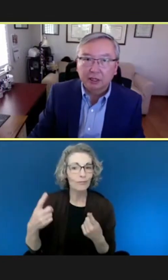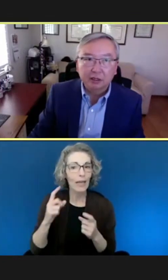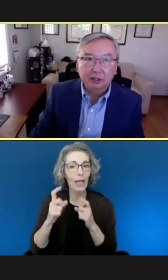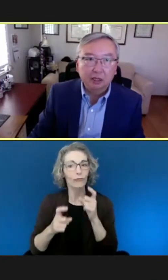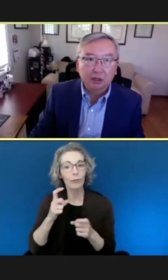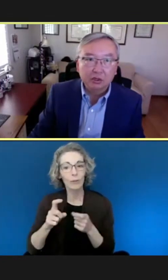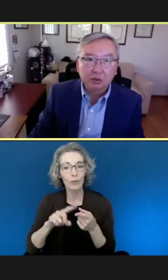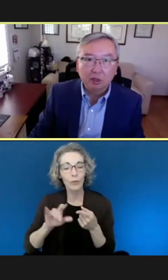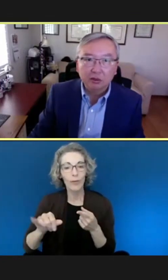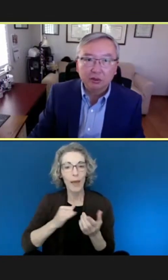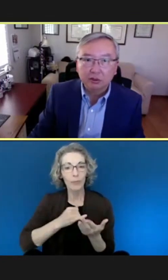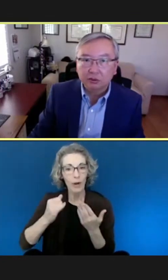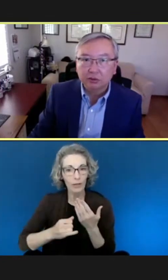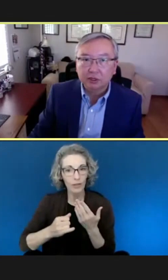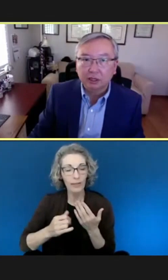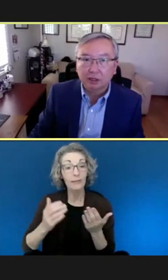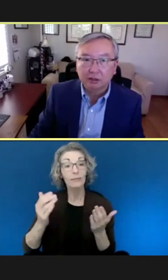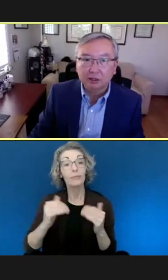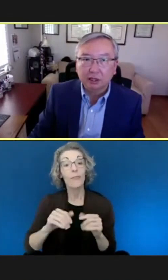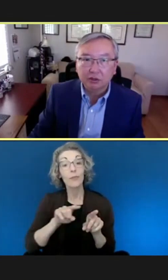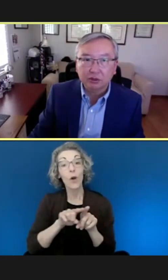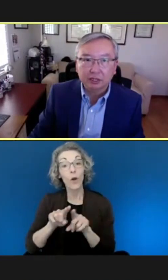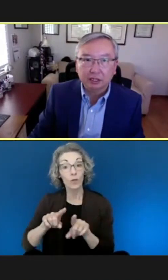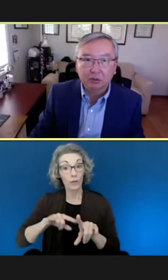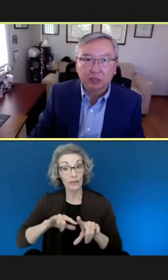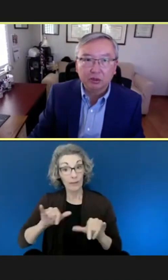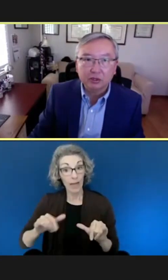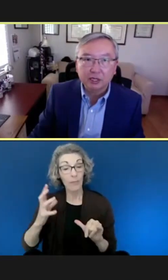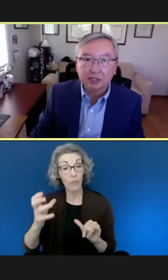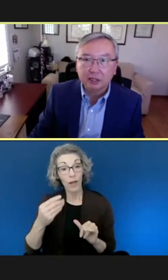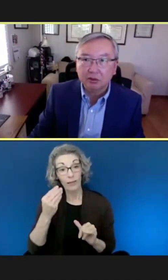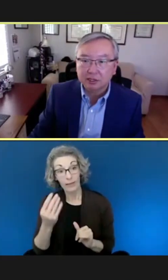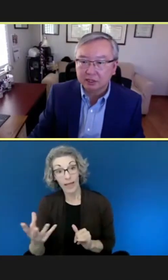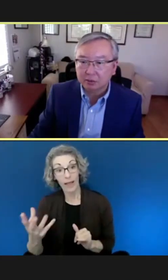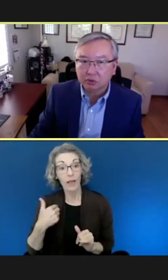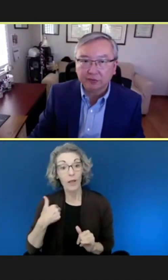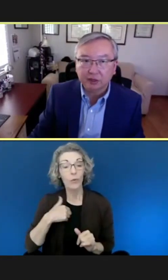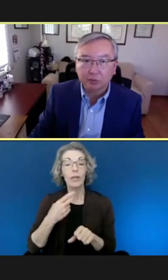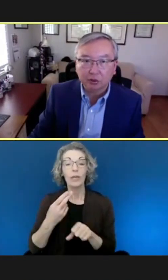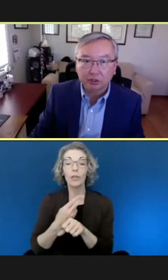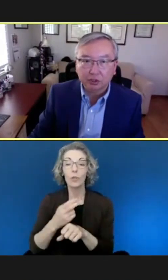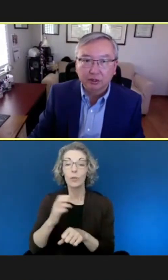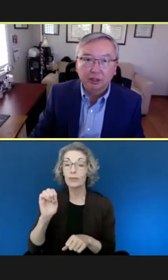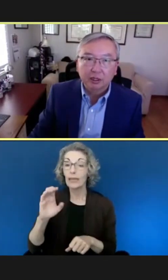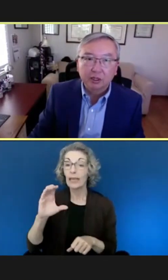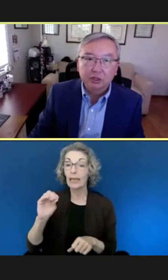And I also want to tell you that, we are using an ecosystem driven approach,